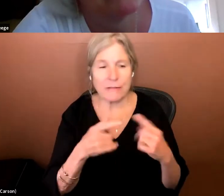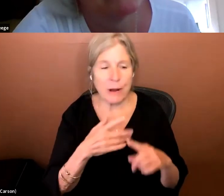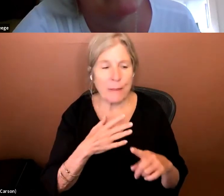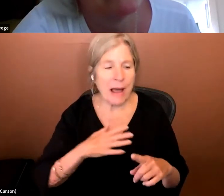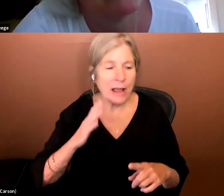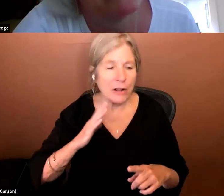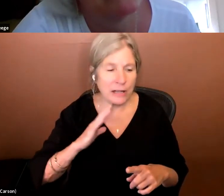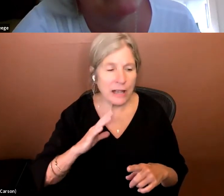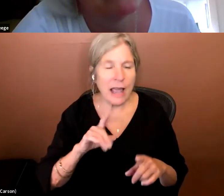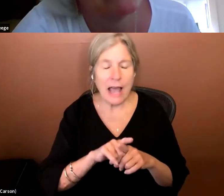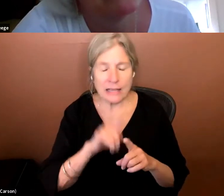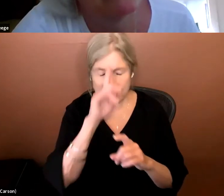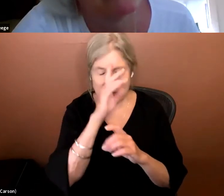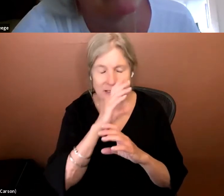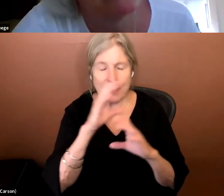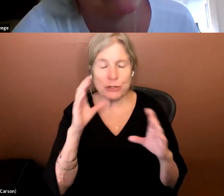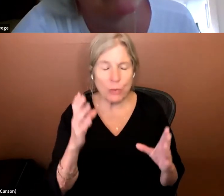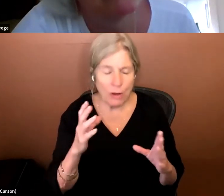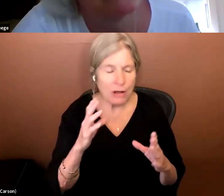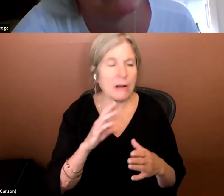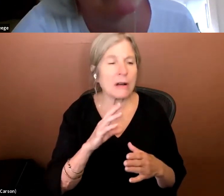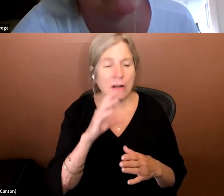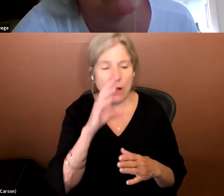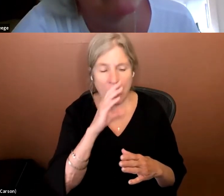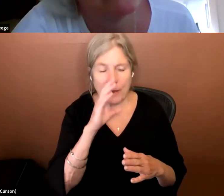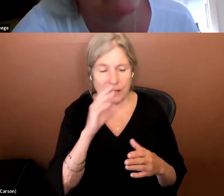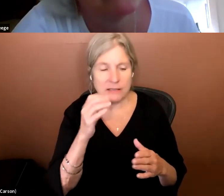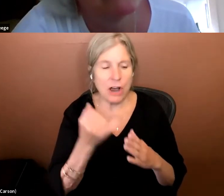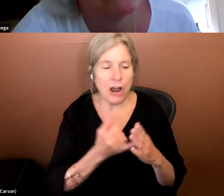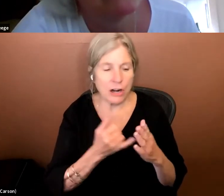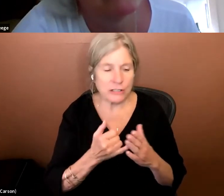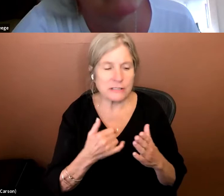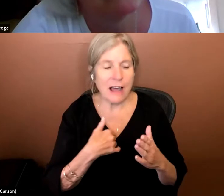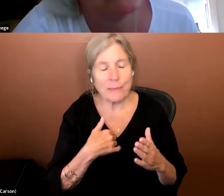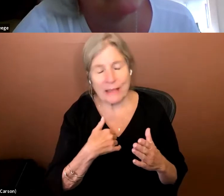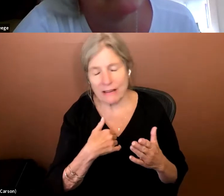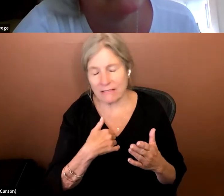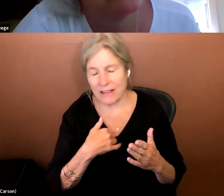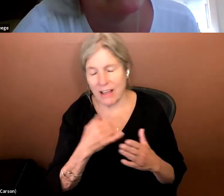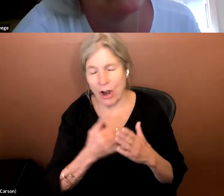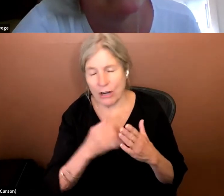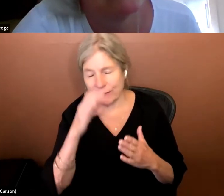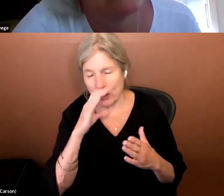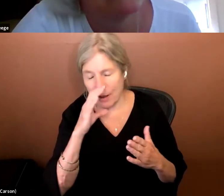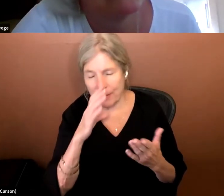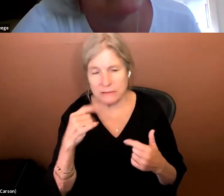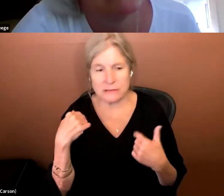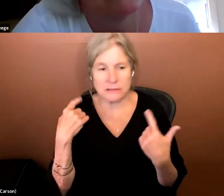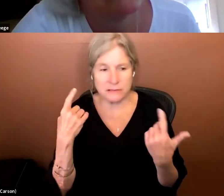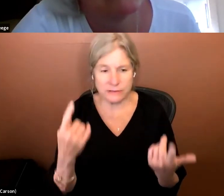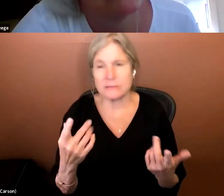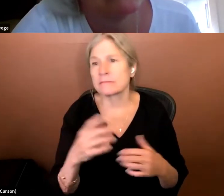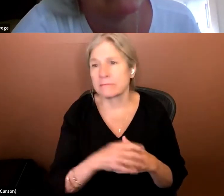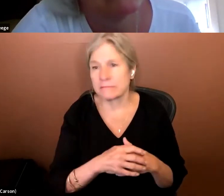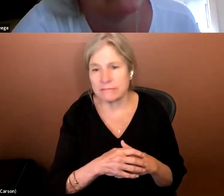conceptual comics arti st. As a comics artist whose main